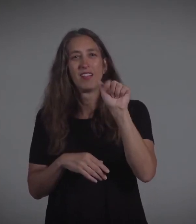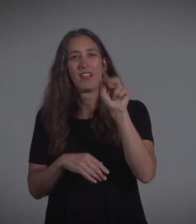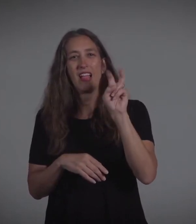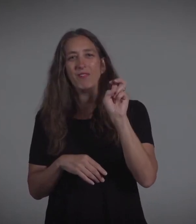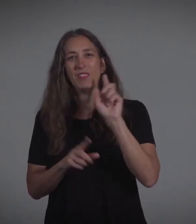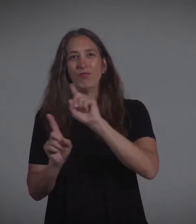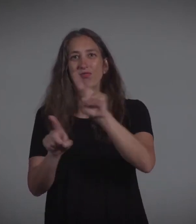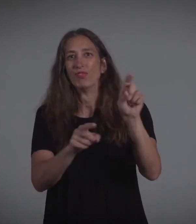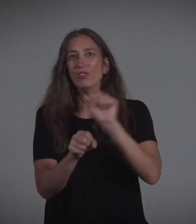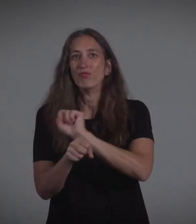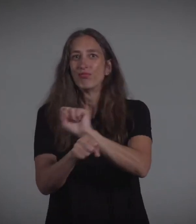to become a sex slave.